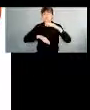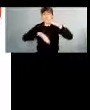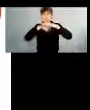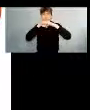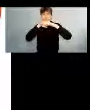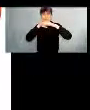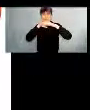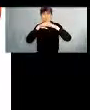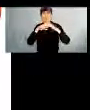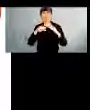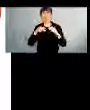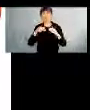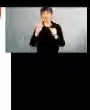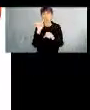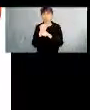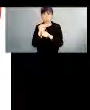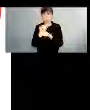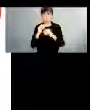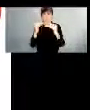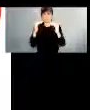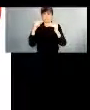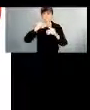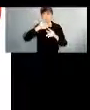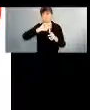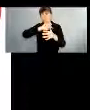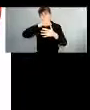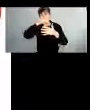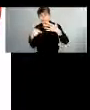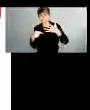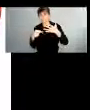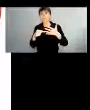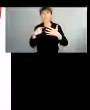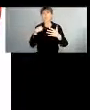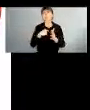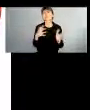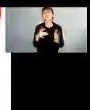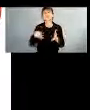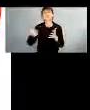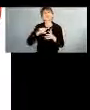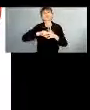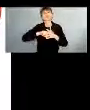and work backwards. Instead, we encourage applicants to first think about a project